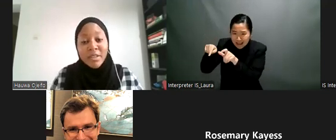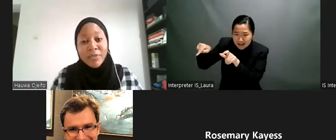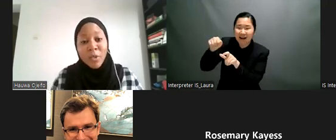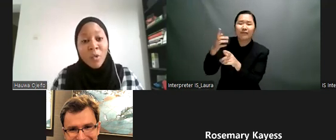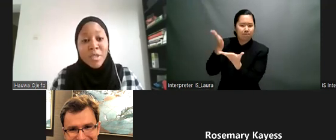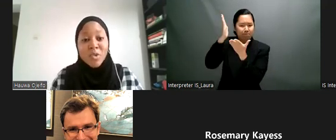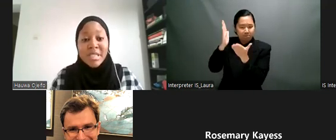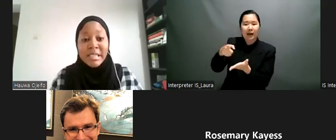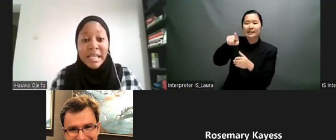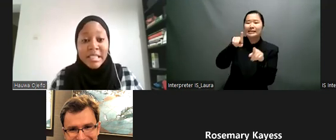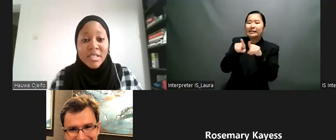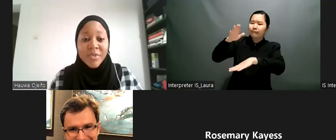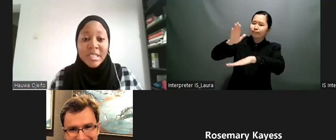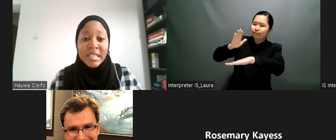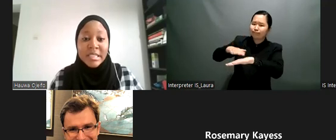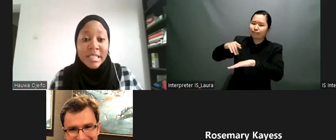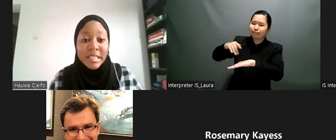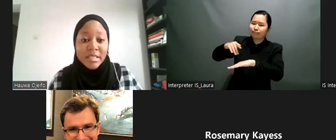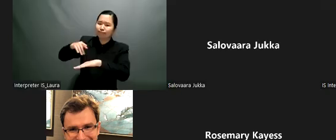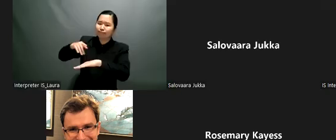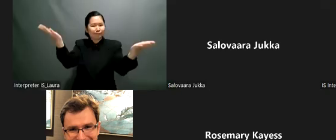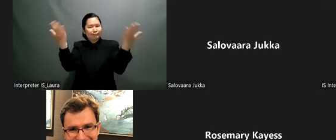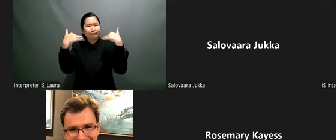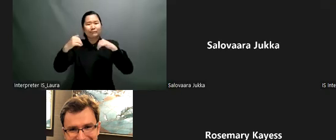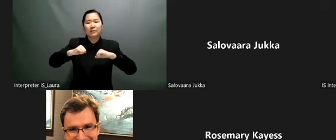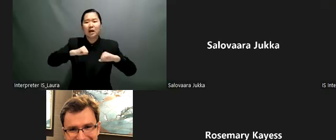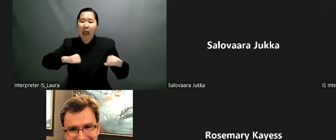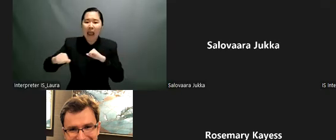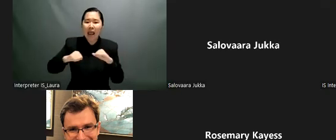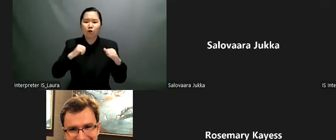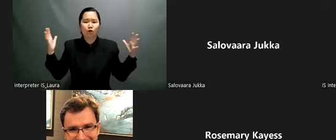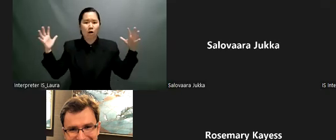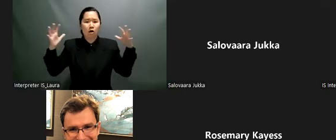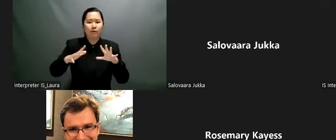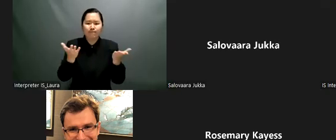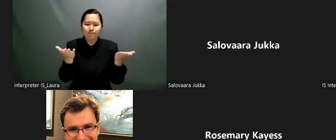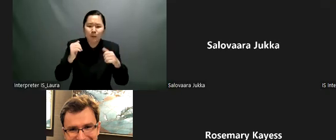the floor over to mr yani silvarita castanes who is the chief international disability and mines